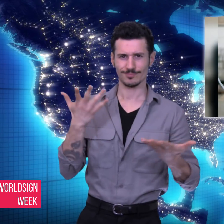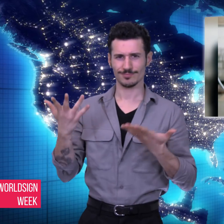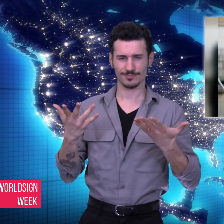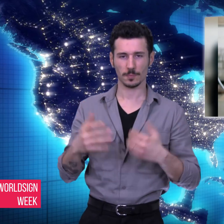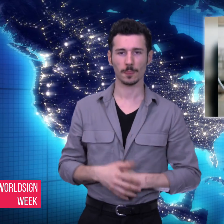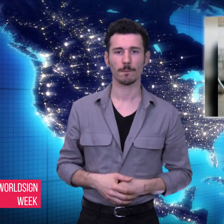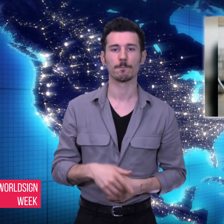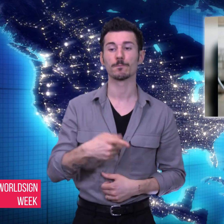campaign.